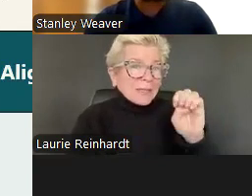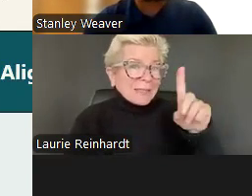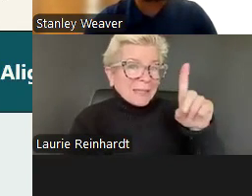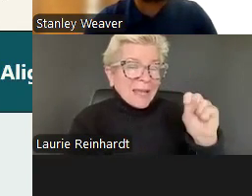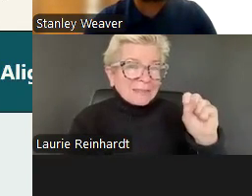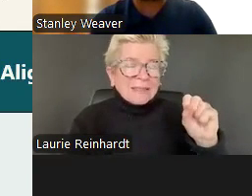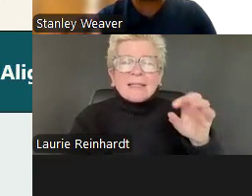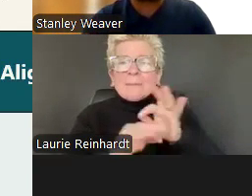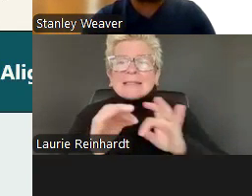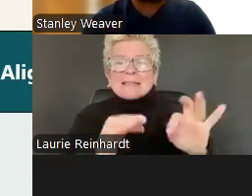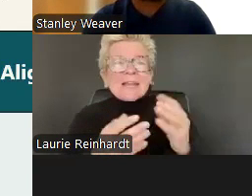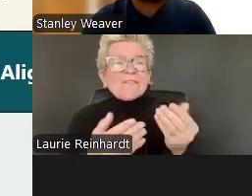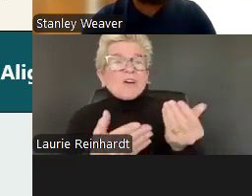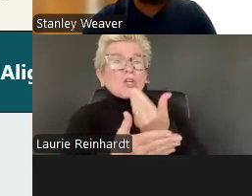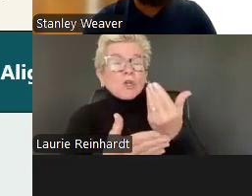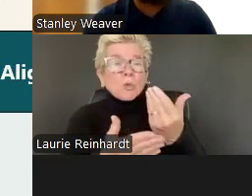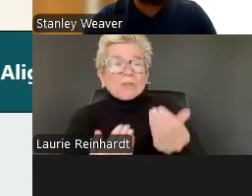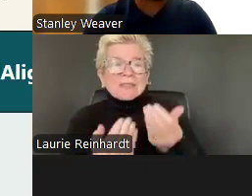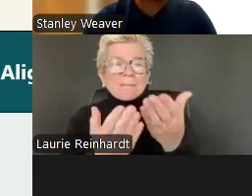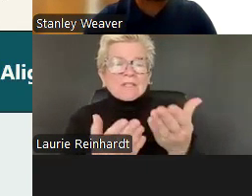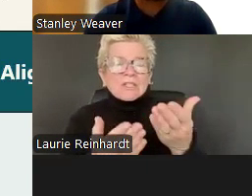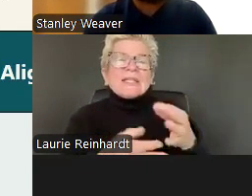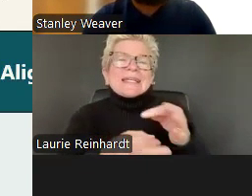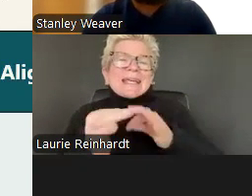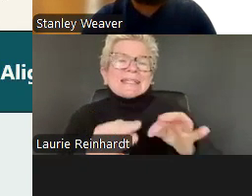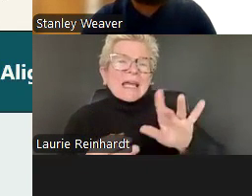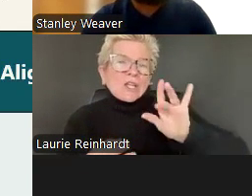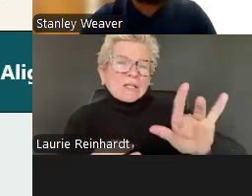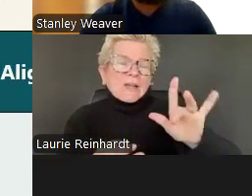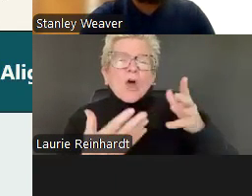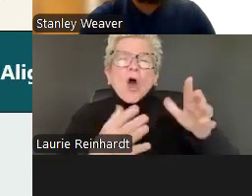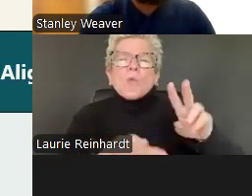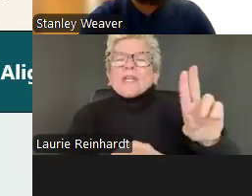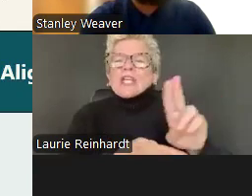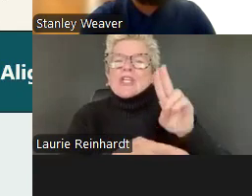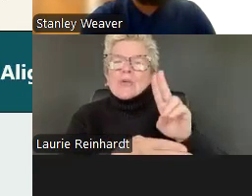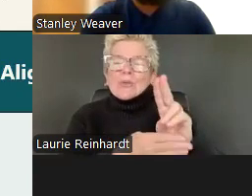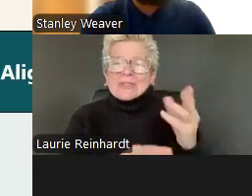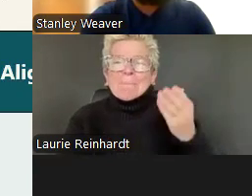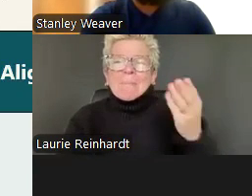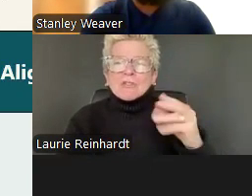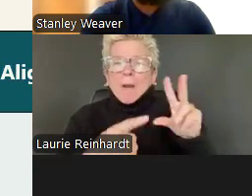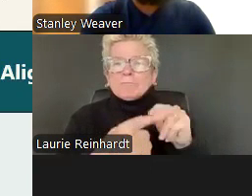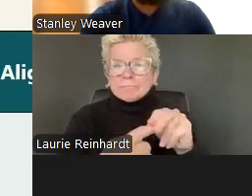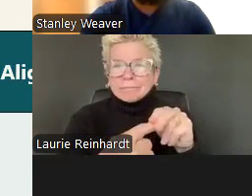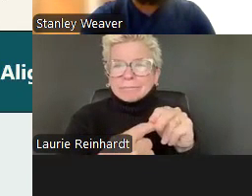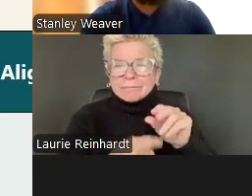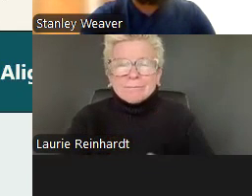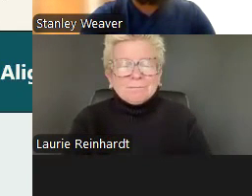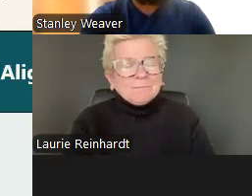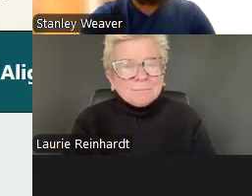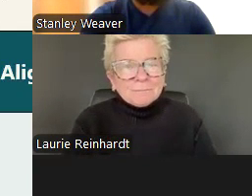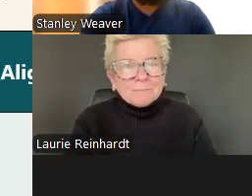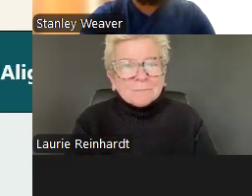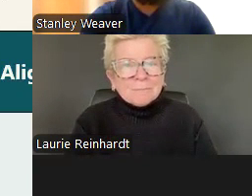new submission you would click that you're providing a used submission